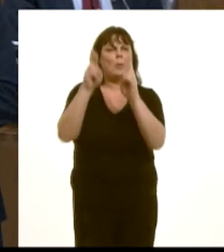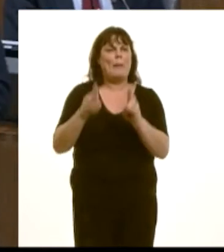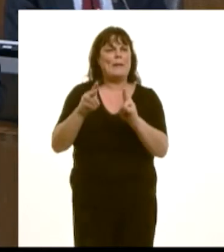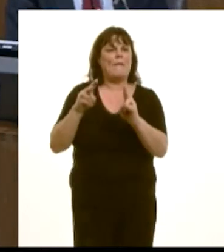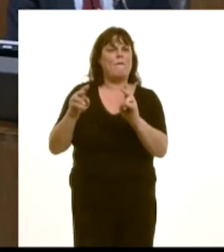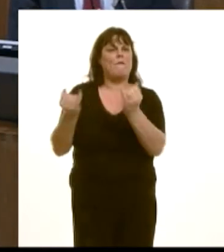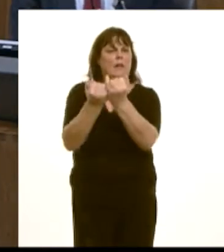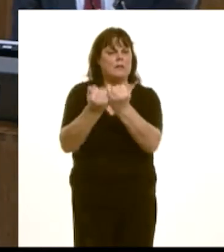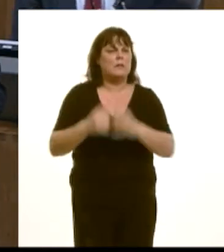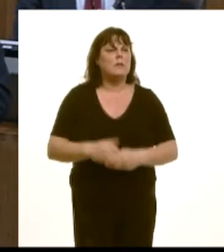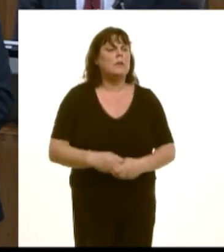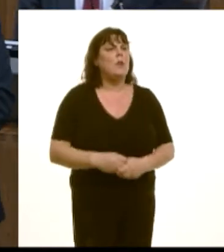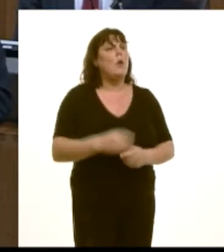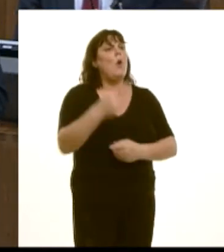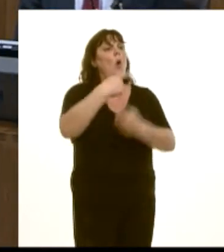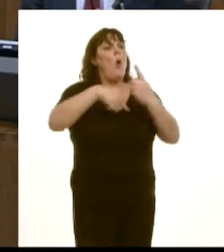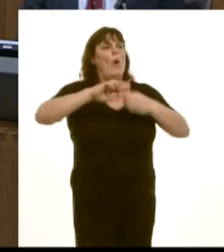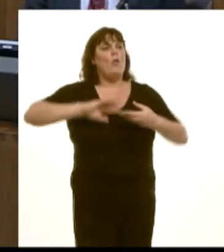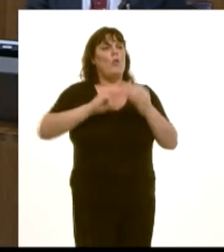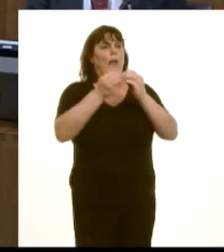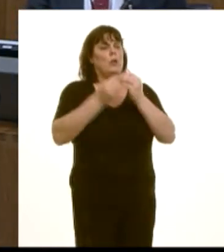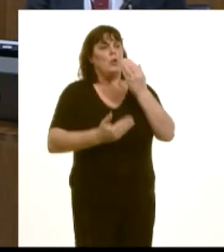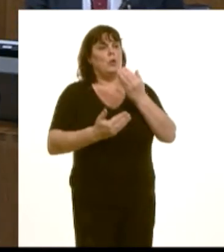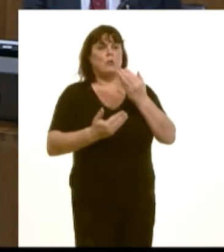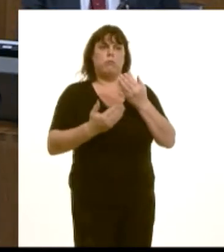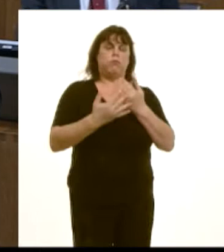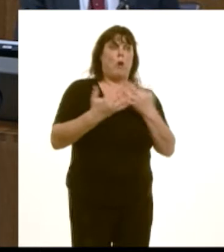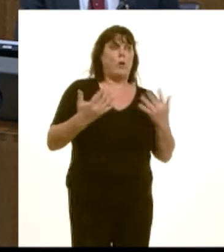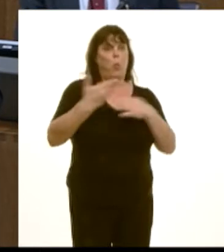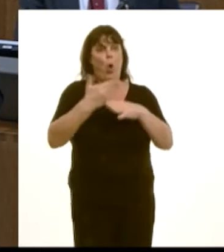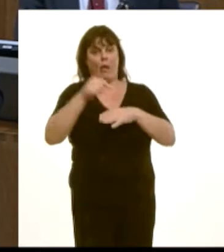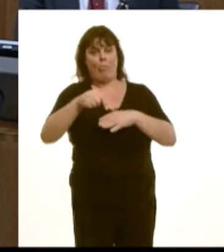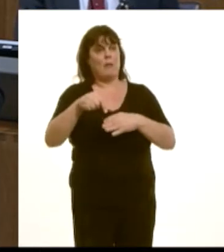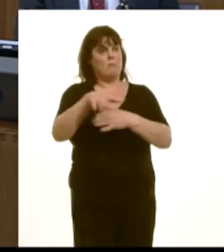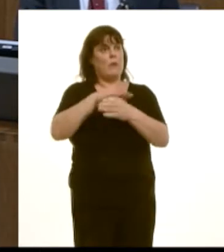We are progressing an ambitious programme of work in this area. The Bill itself is a